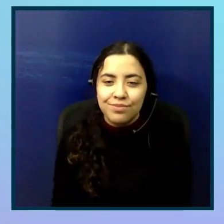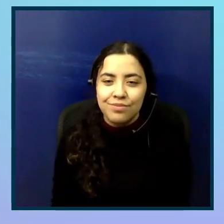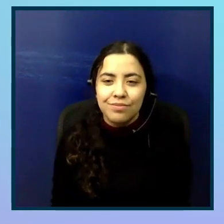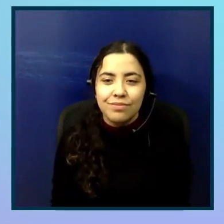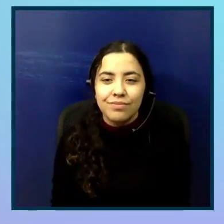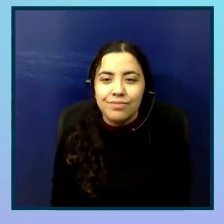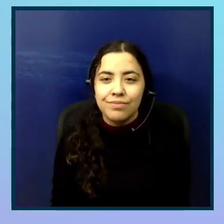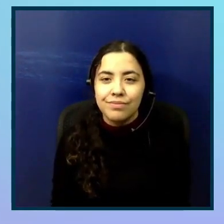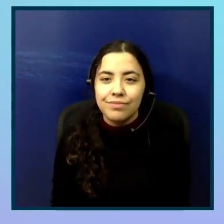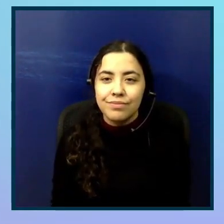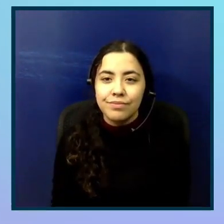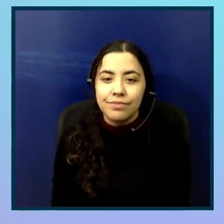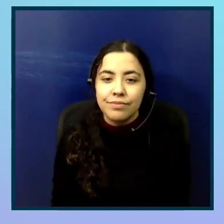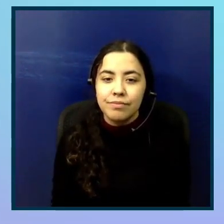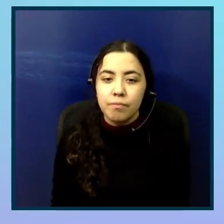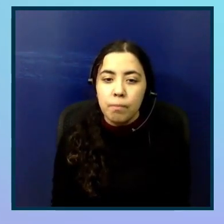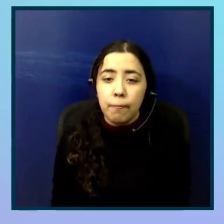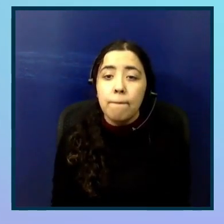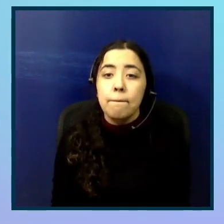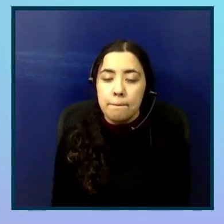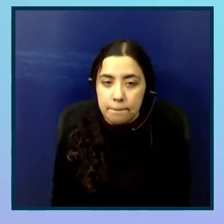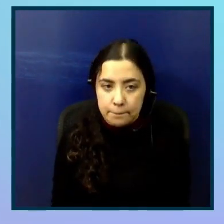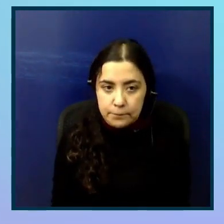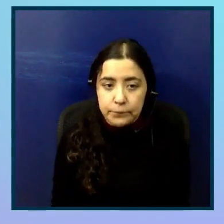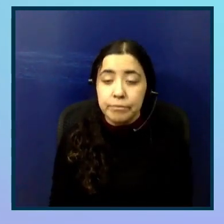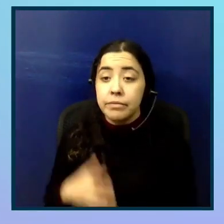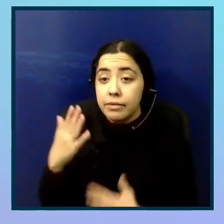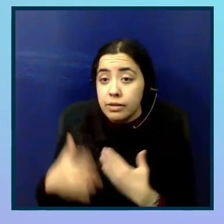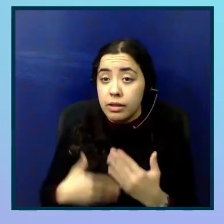This one is about working with users with disabilities.